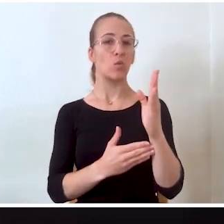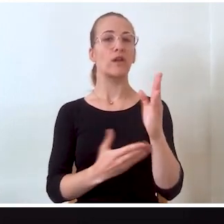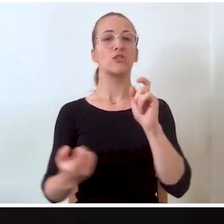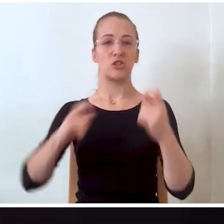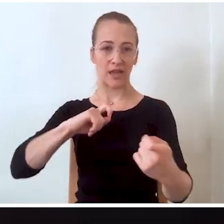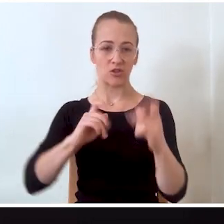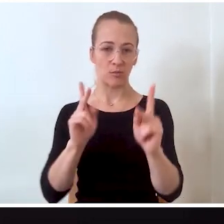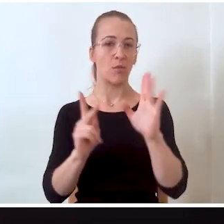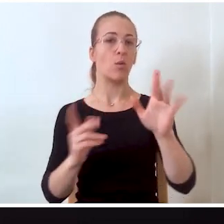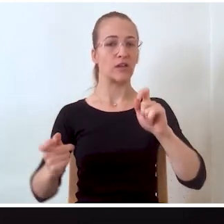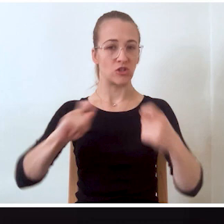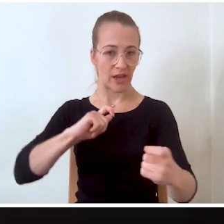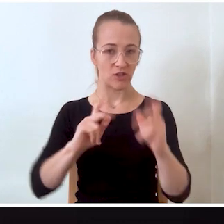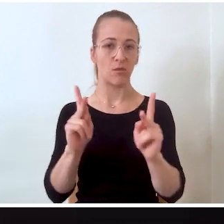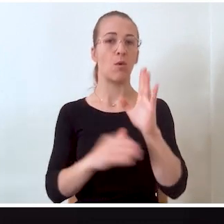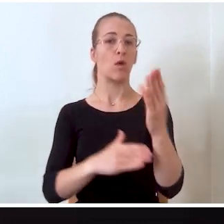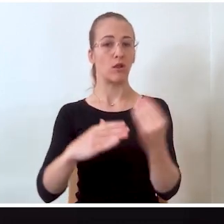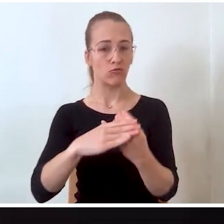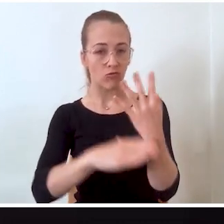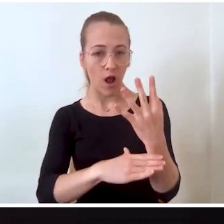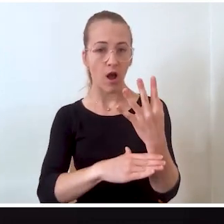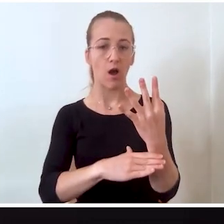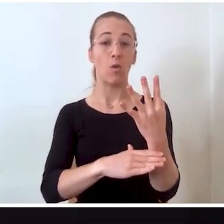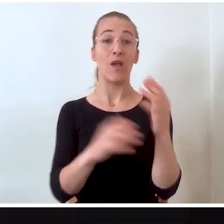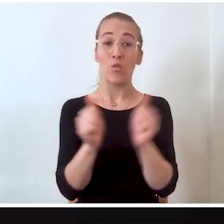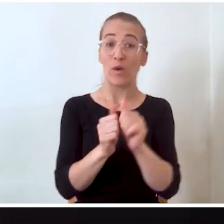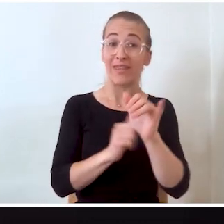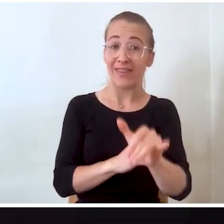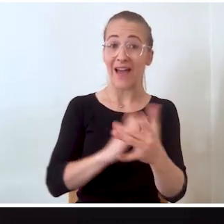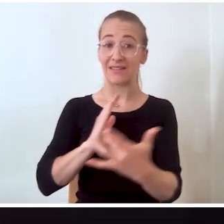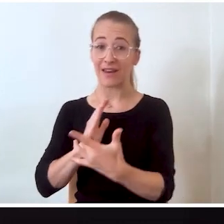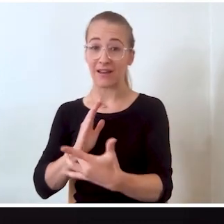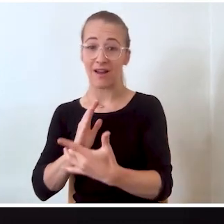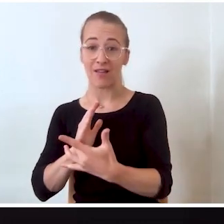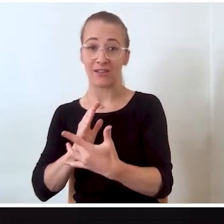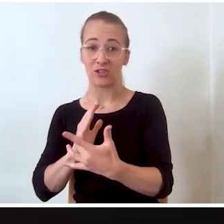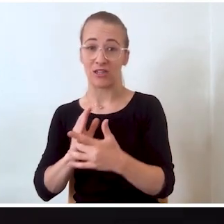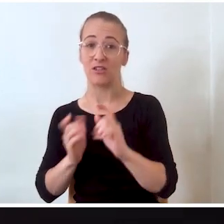People are always going to change. People are going to grow, and as they do with technology, and we've seen this, right?